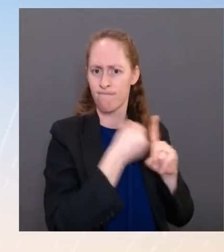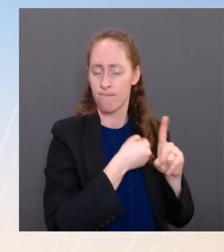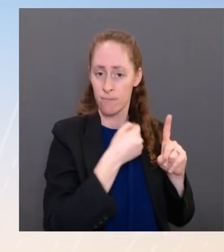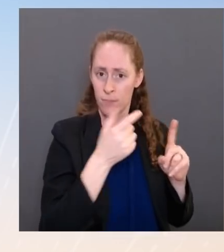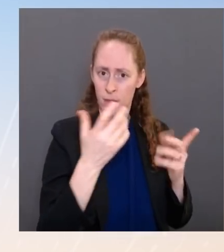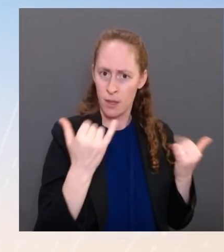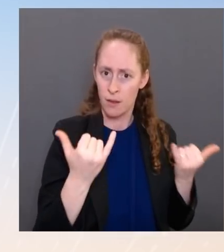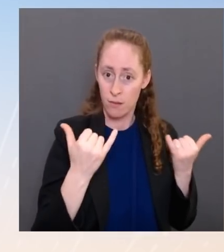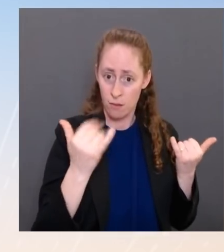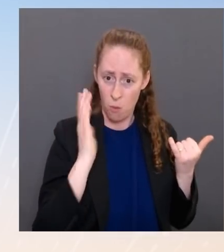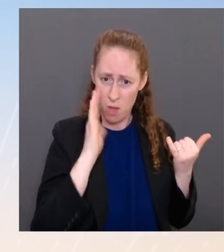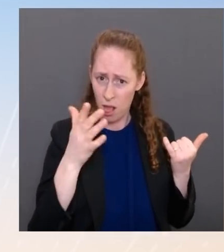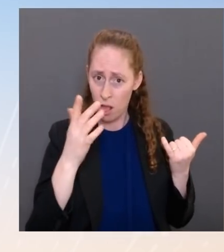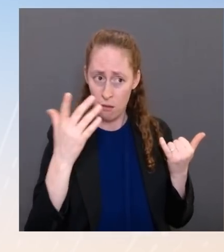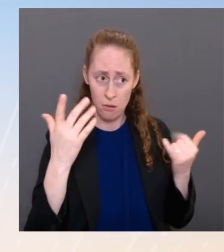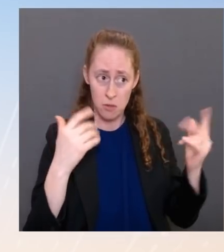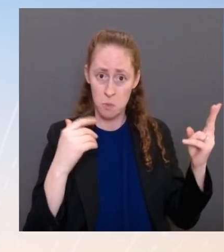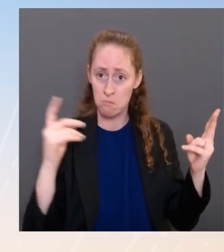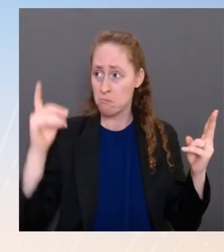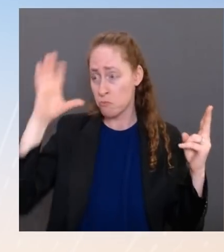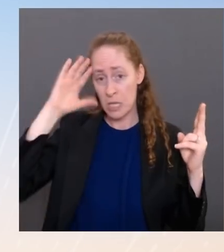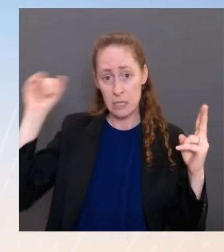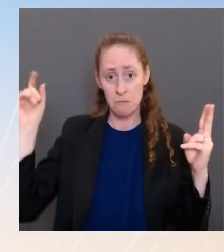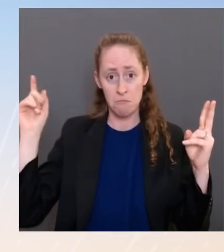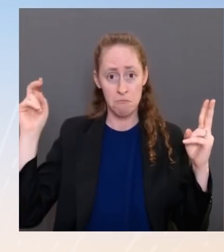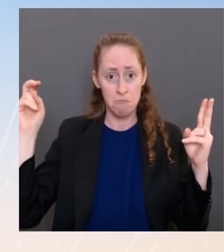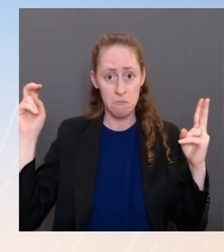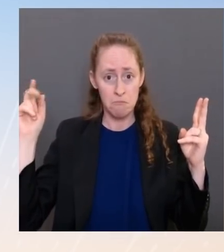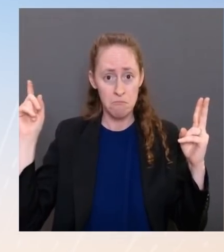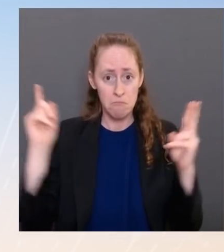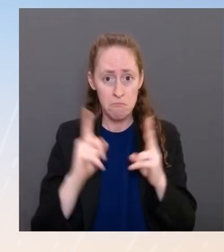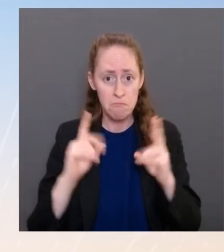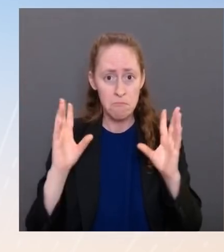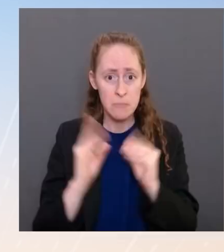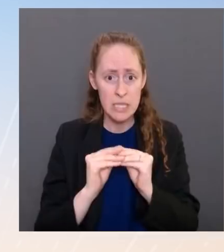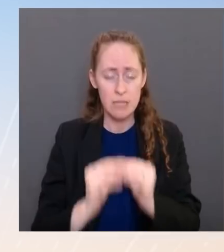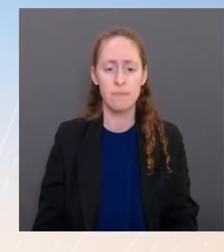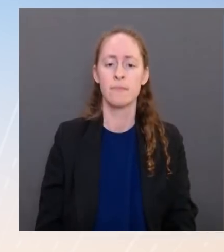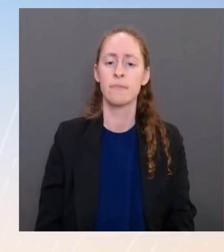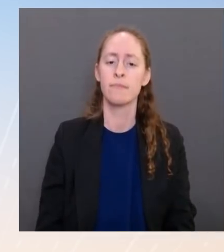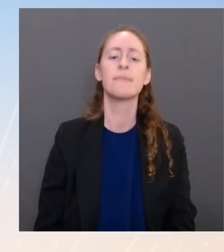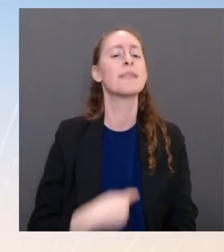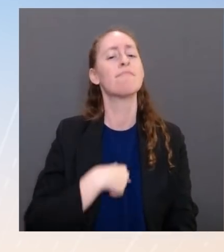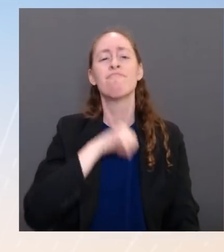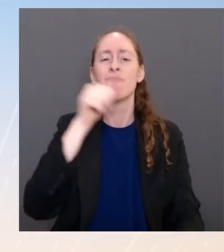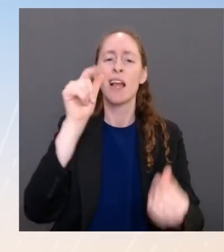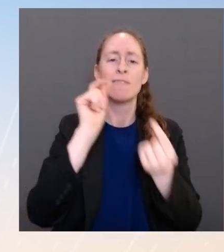We don't read out those conversations as it relates to him from here. The Press: from the President. Ms. Psaki: I understand. We don't read them out per his ask.